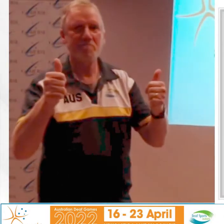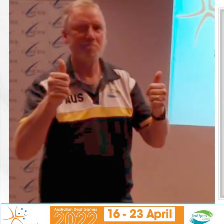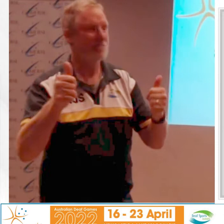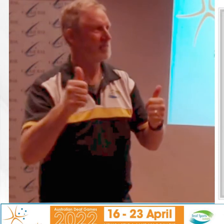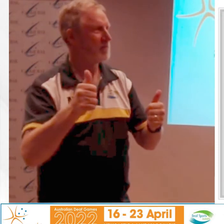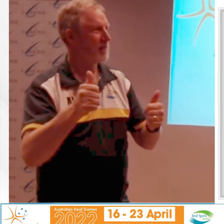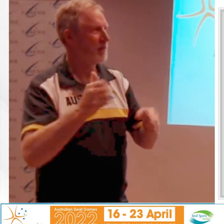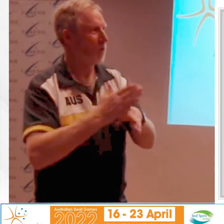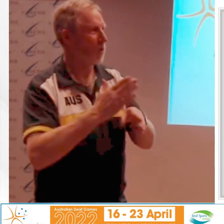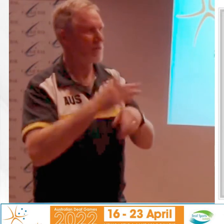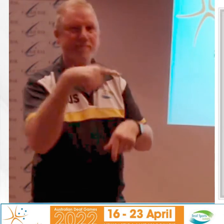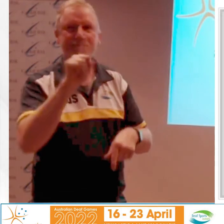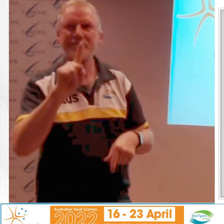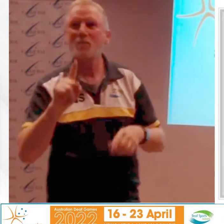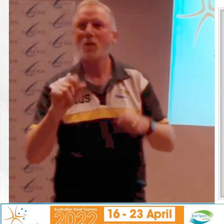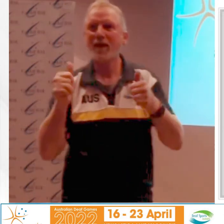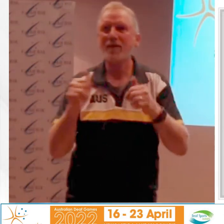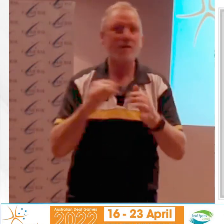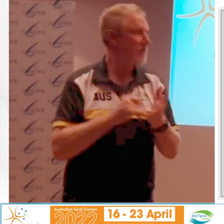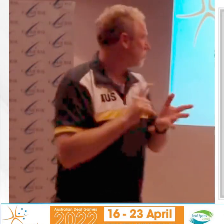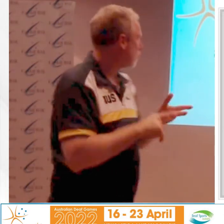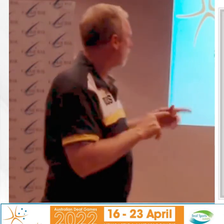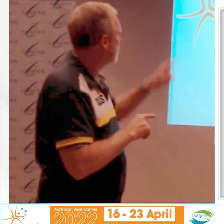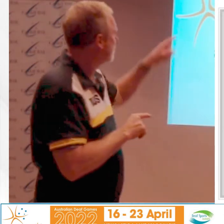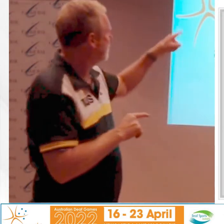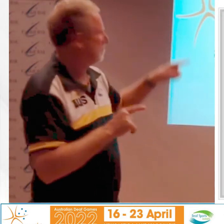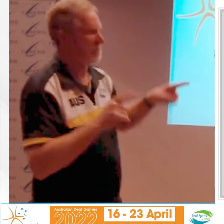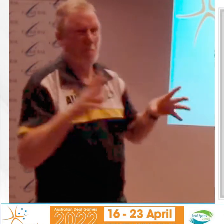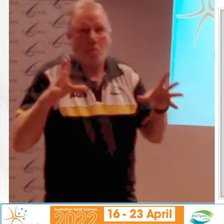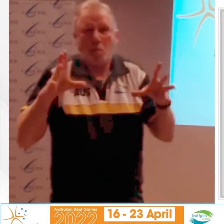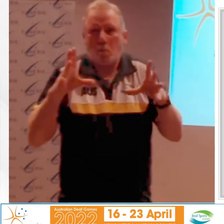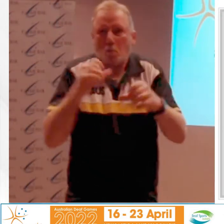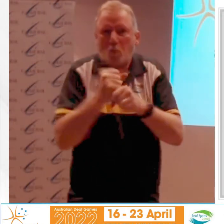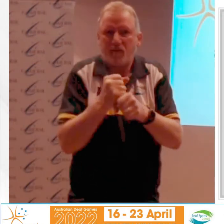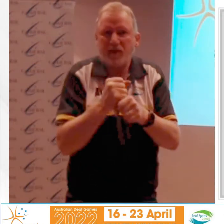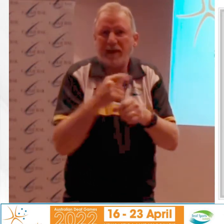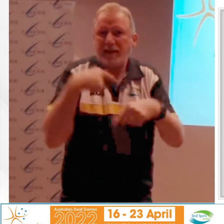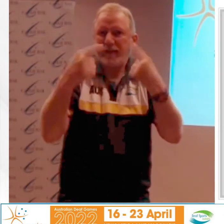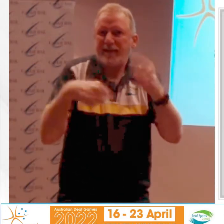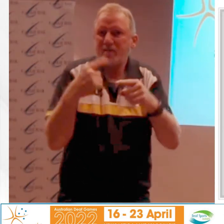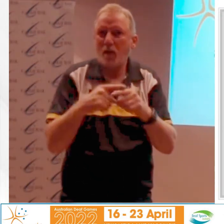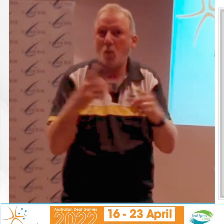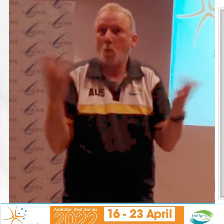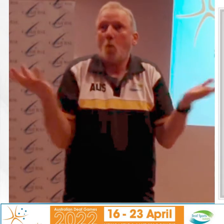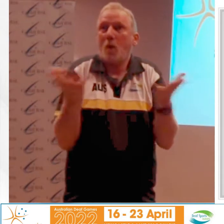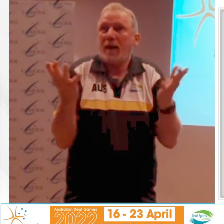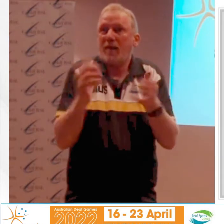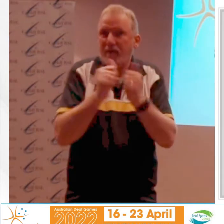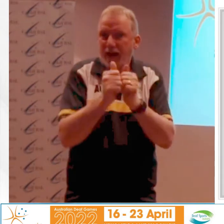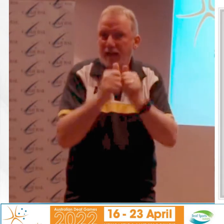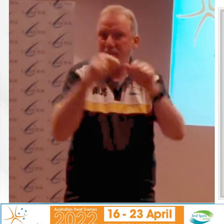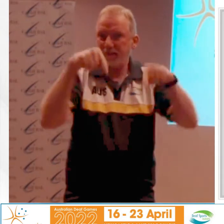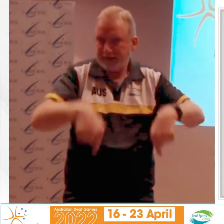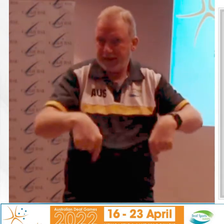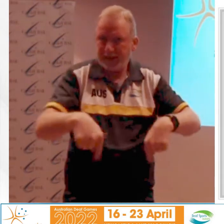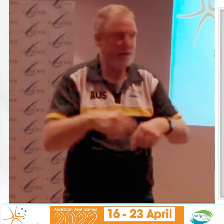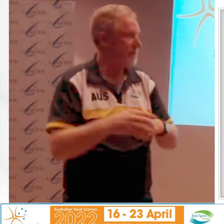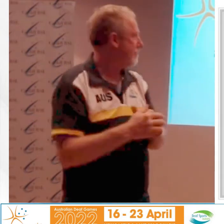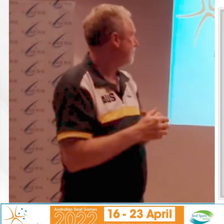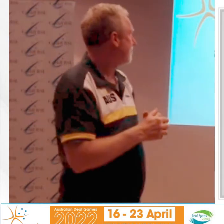okay good job okay here's a brief explanation for where the games are